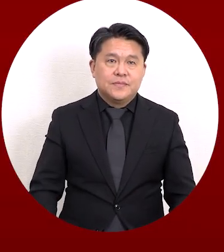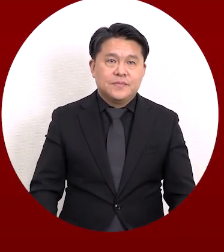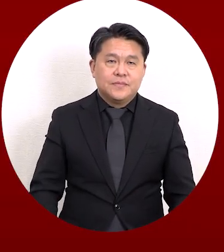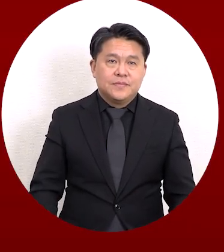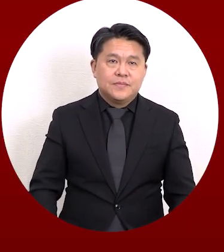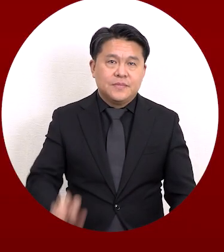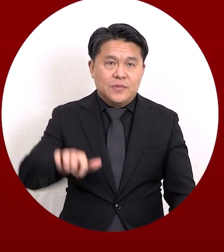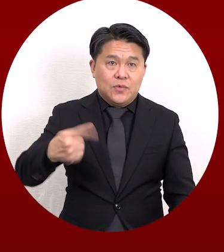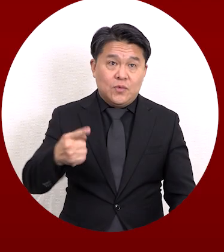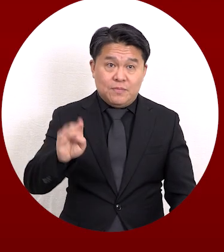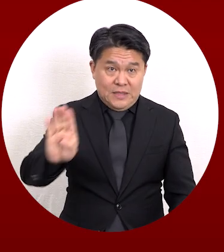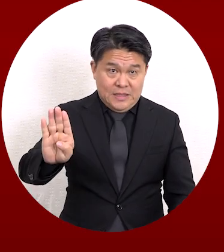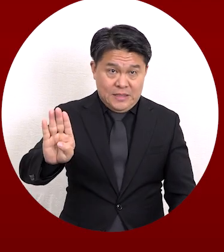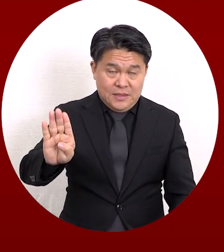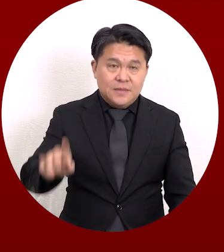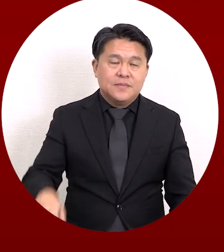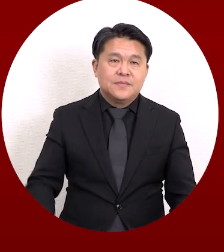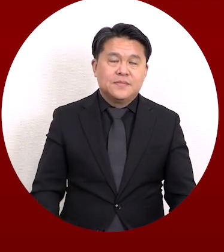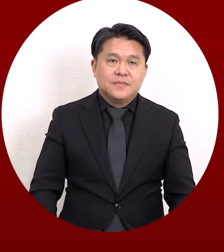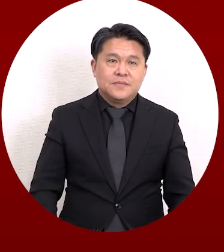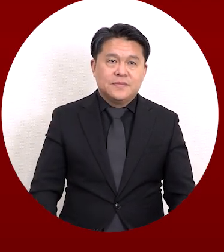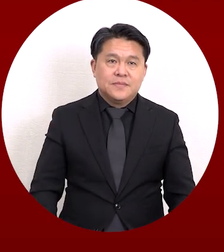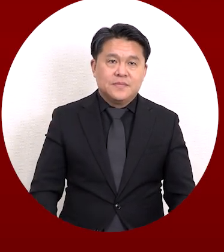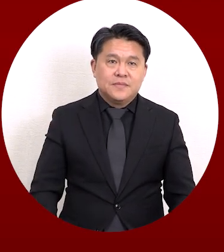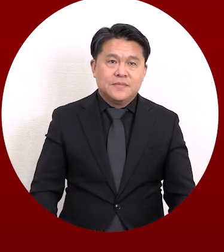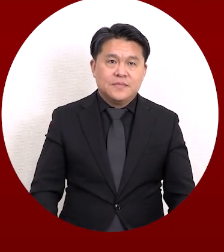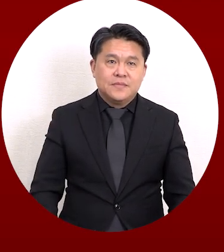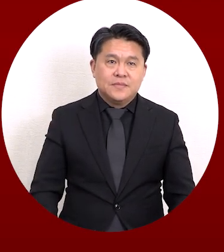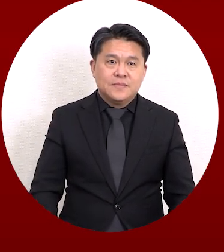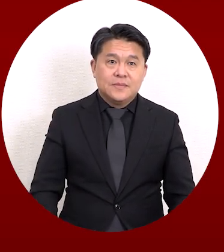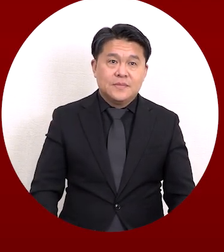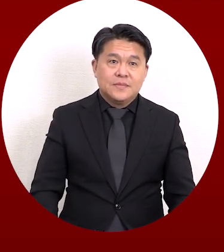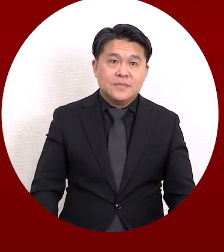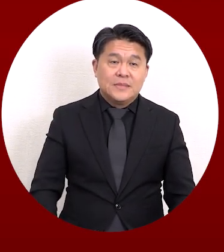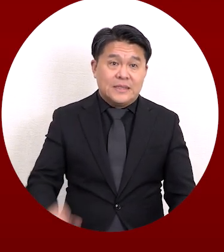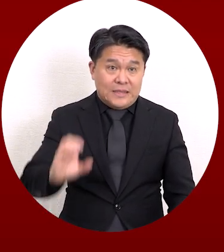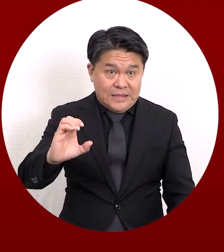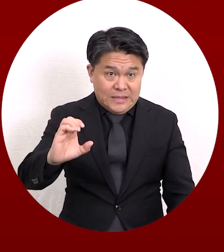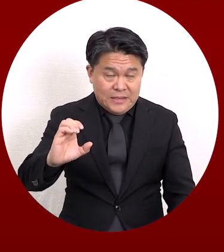and "pyeongo" as capital "B". Next, put "ssangpyeon" as "C".